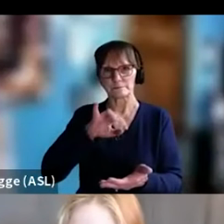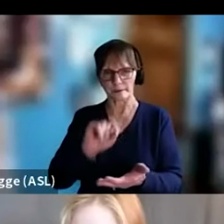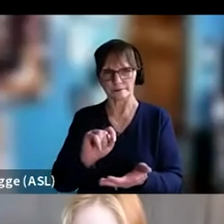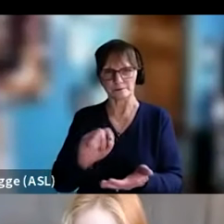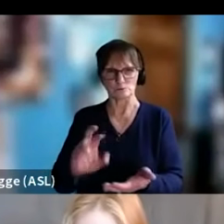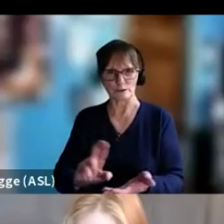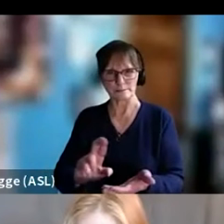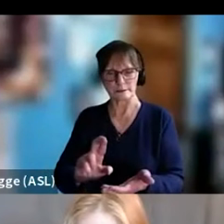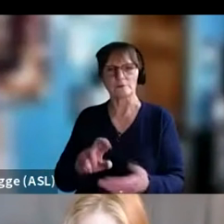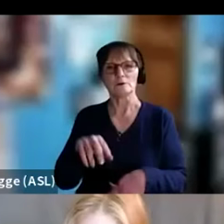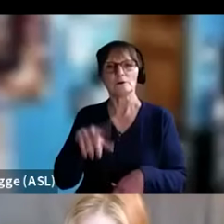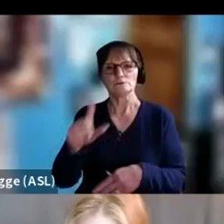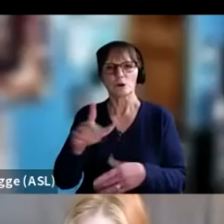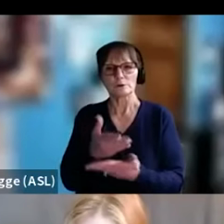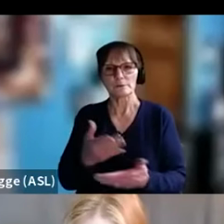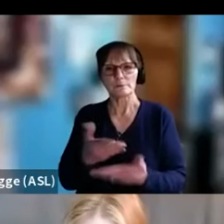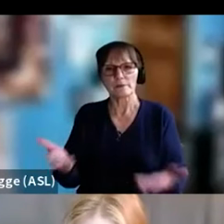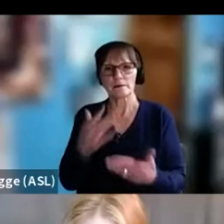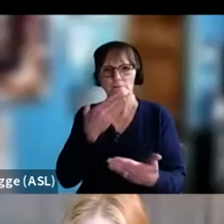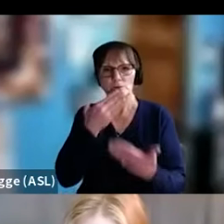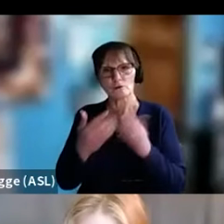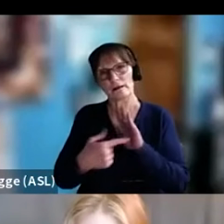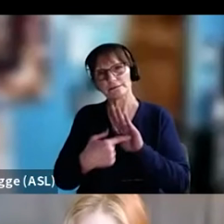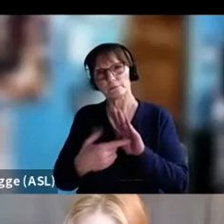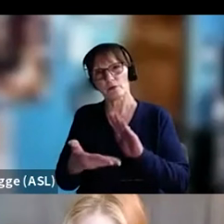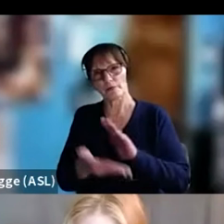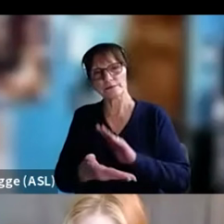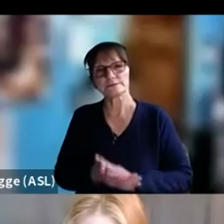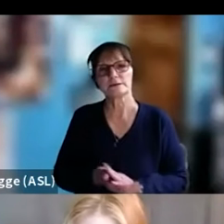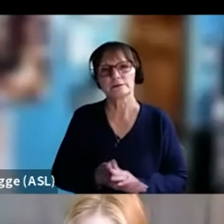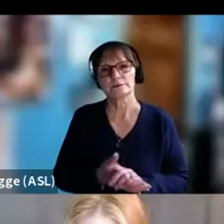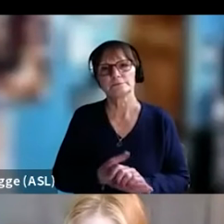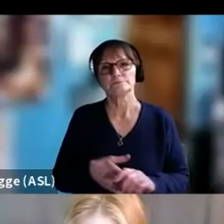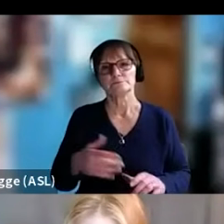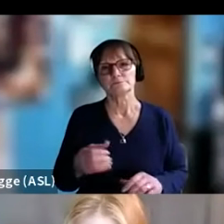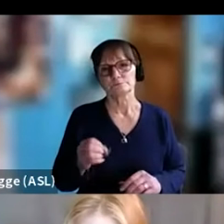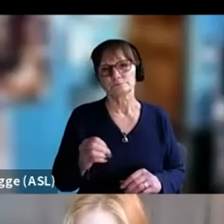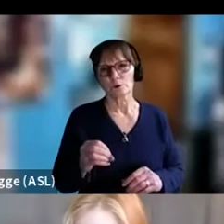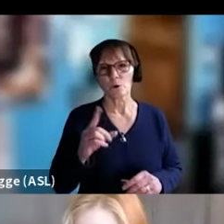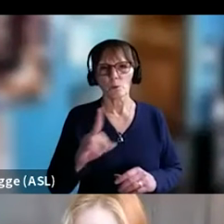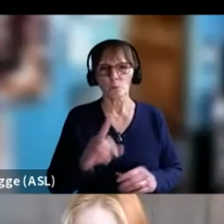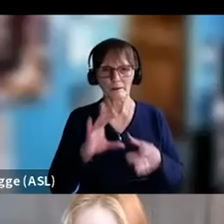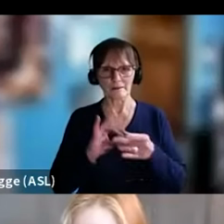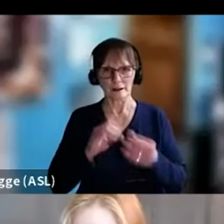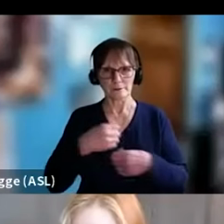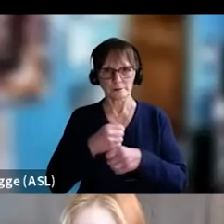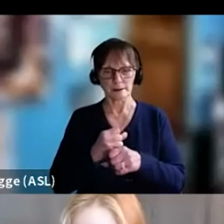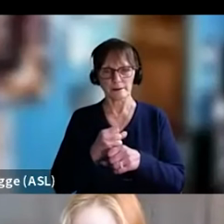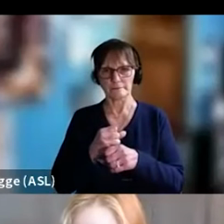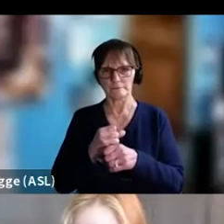And I know some communities have great examples of this and so one of the comments I think one of our participants,